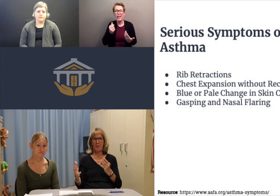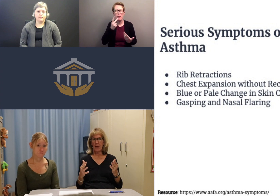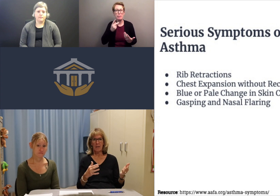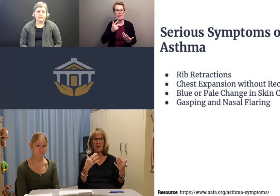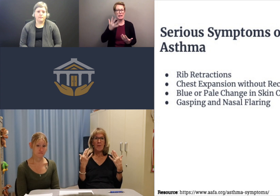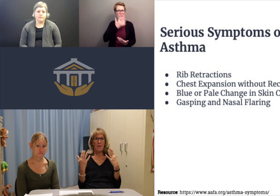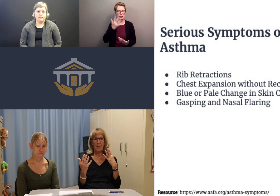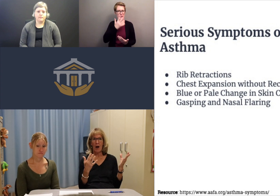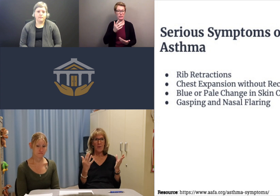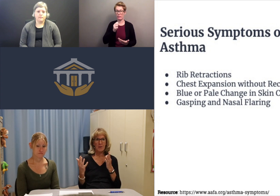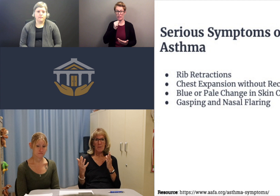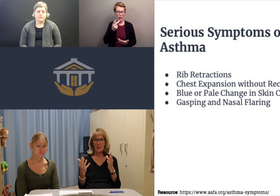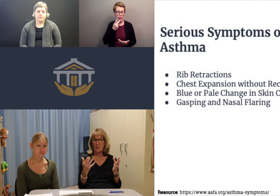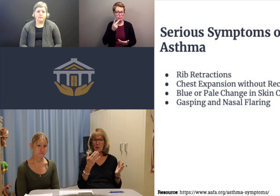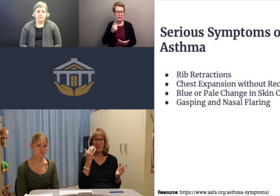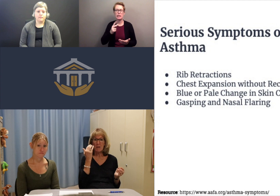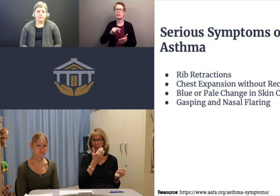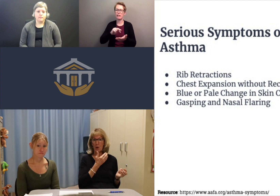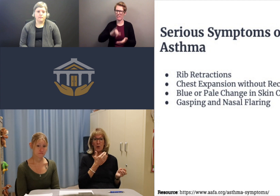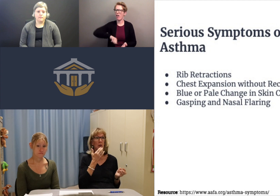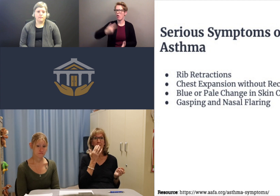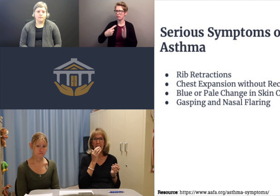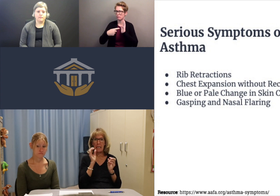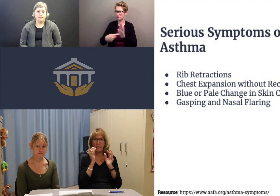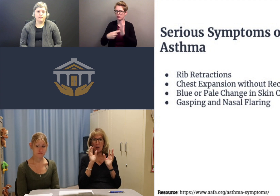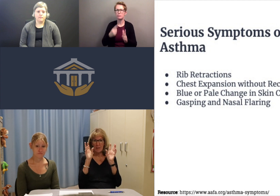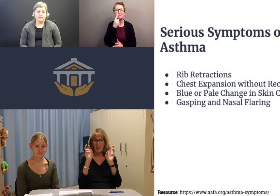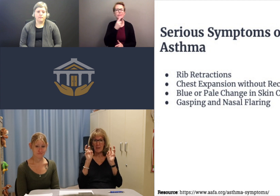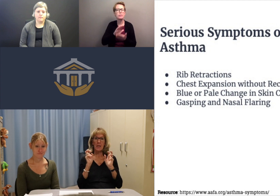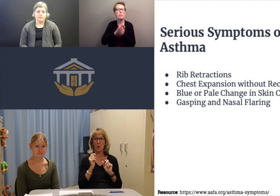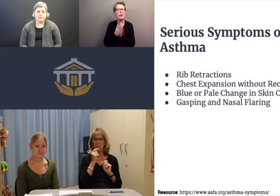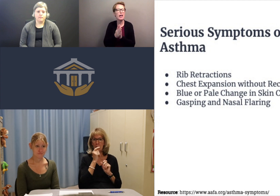pink some of the the other symptoms you could see, you know, your lips getting dusky or blue